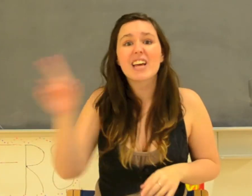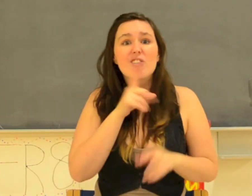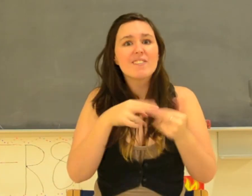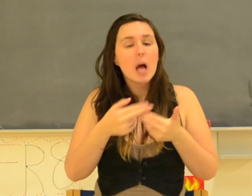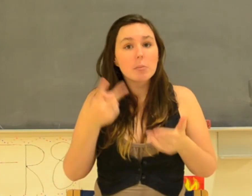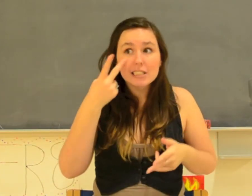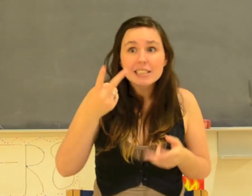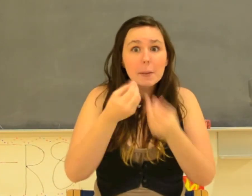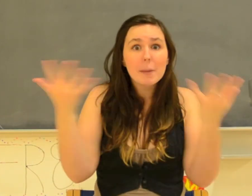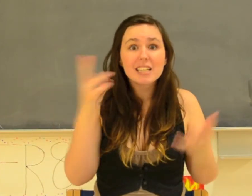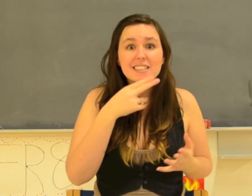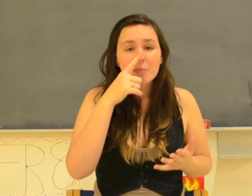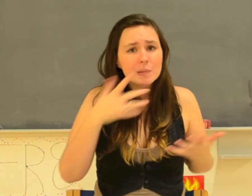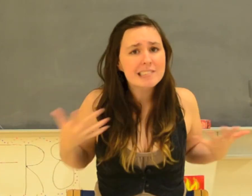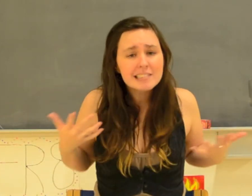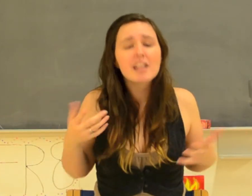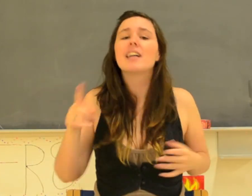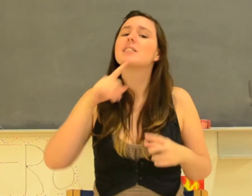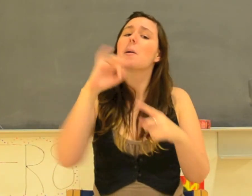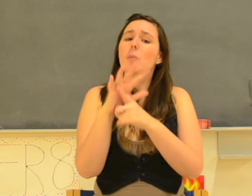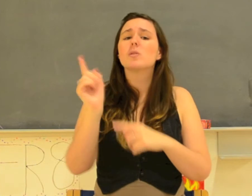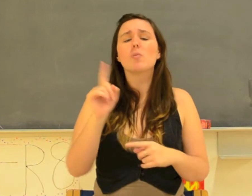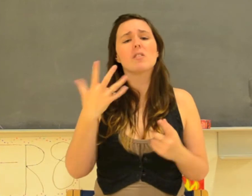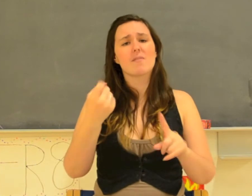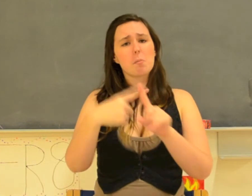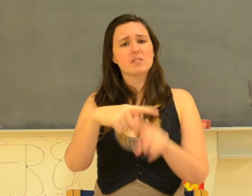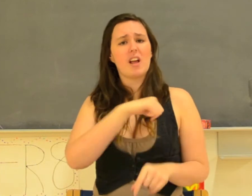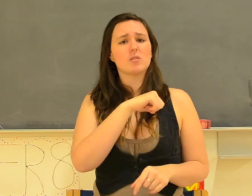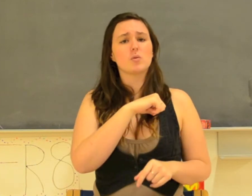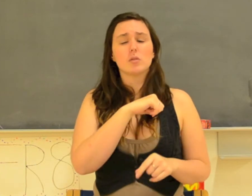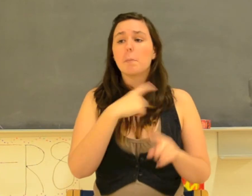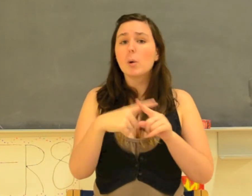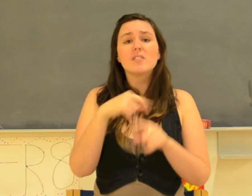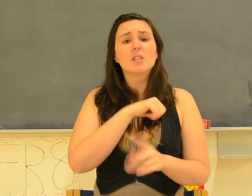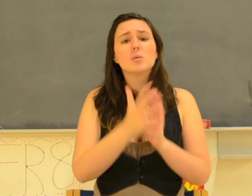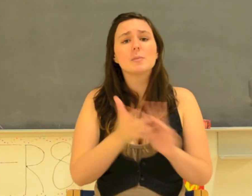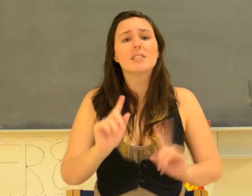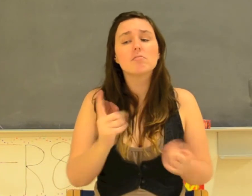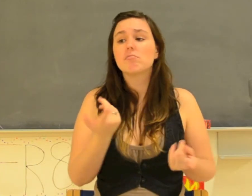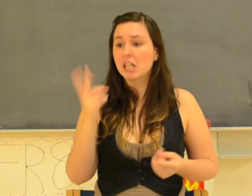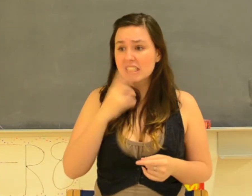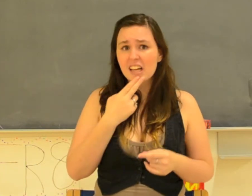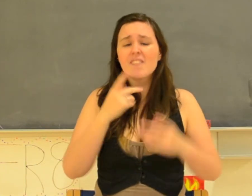Research proves that it is important to have a positive attitude, especially those in hearing families, about being